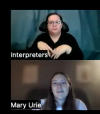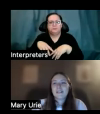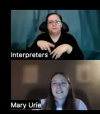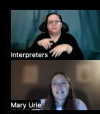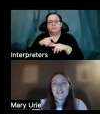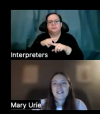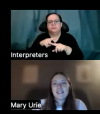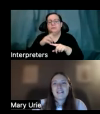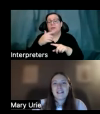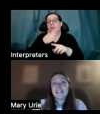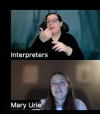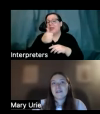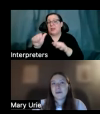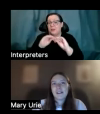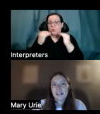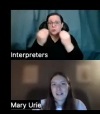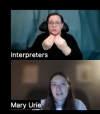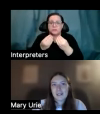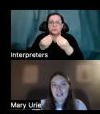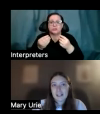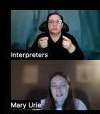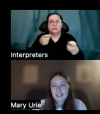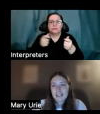organization that deals with issues that you're interested